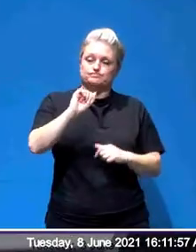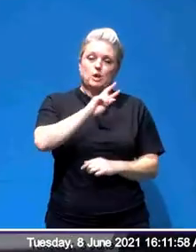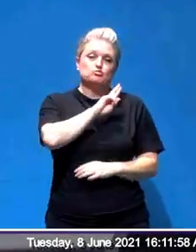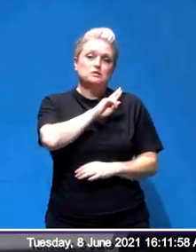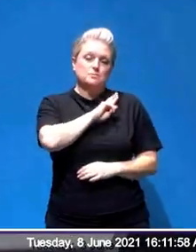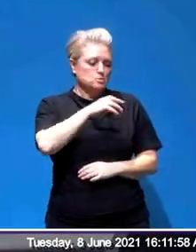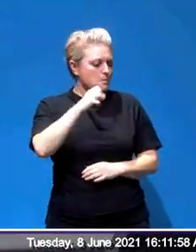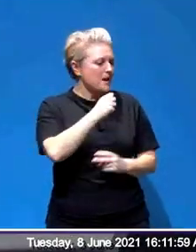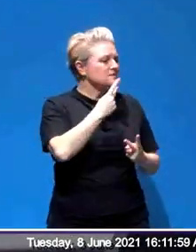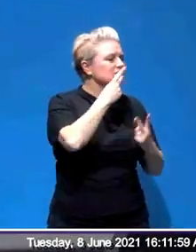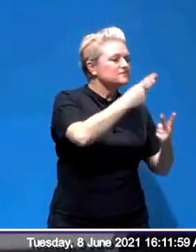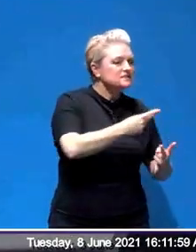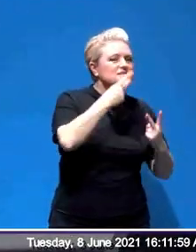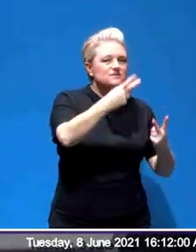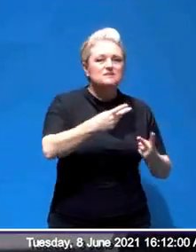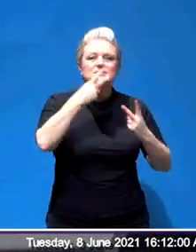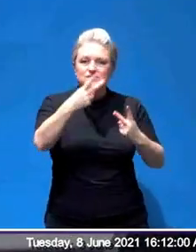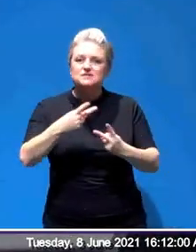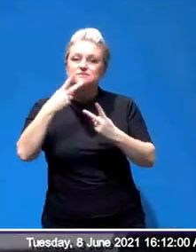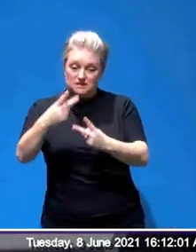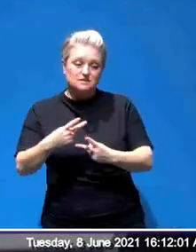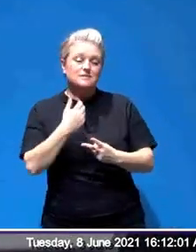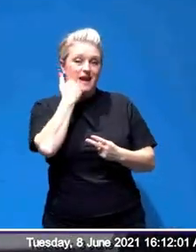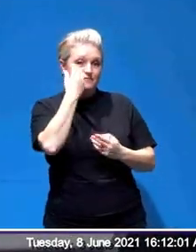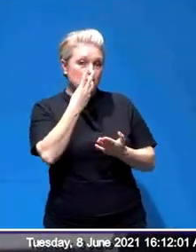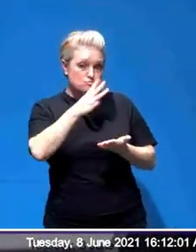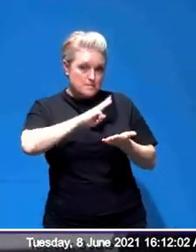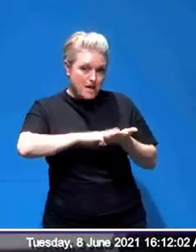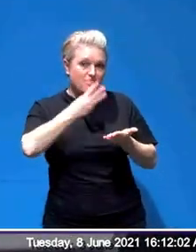longer period of time on a three-monthly basis and team leaders visit the homes